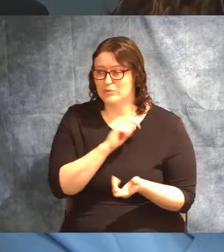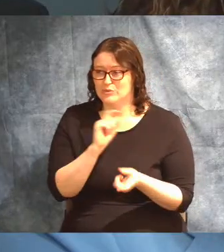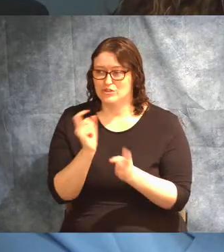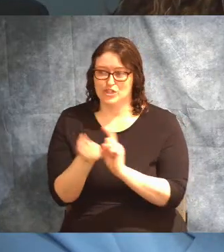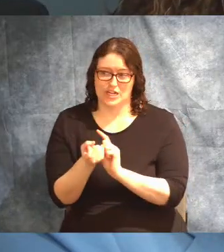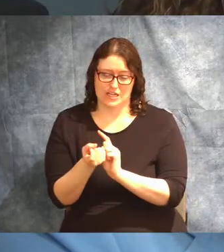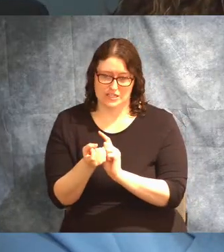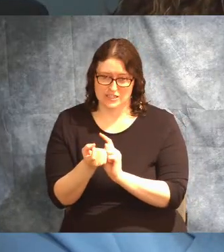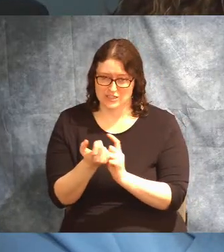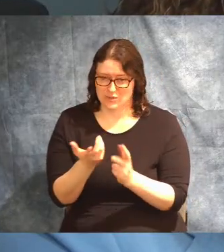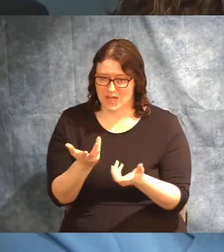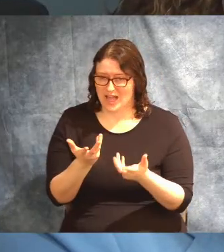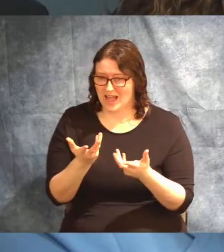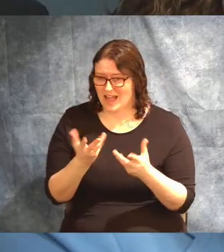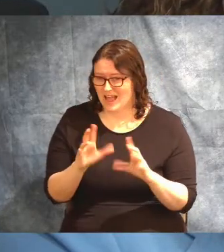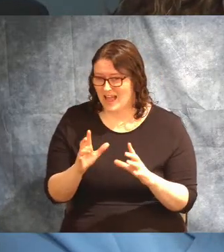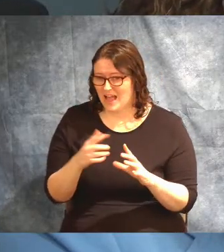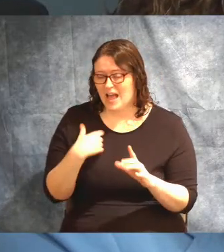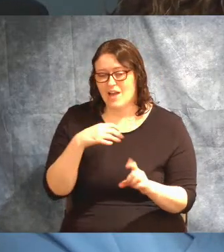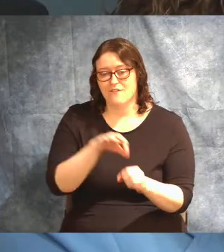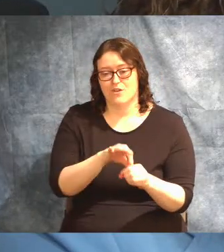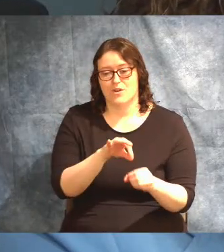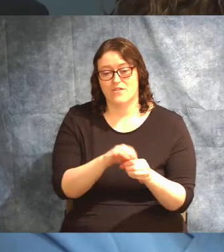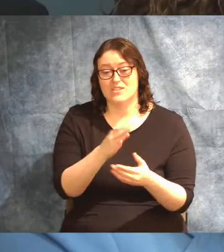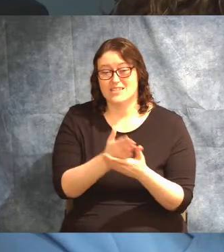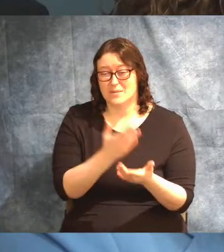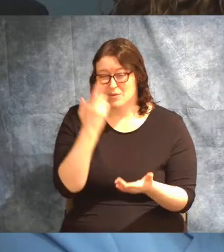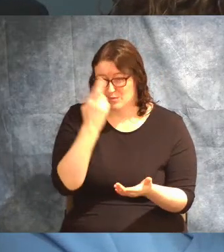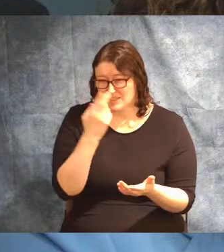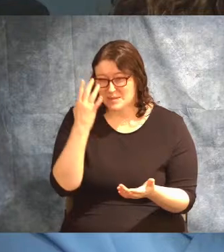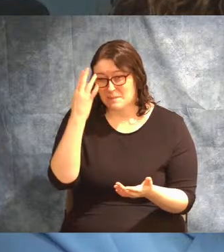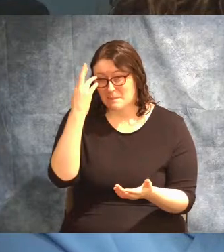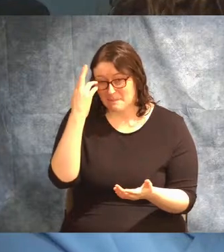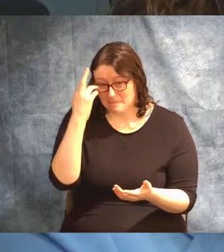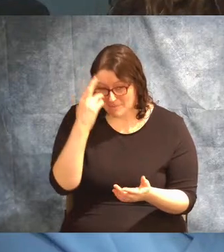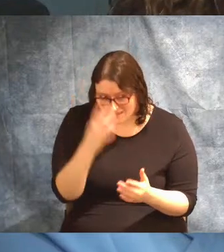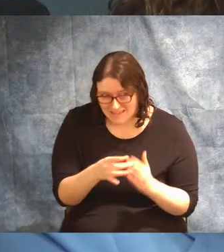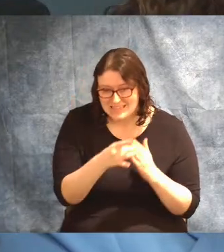So I don't want to I voted for some of this stuff because of the leadership of Kirk Ryber